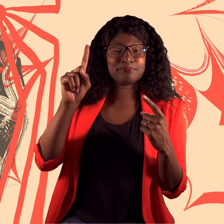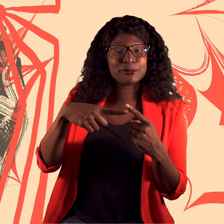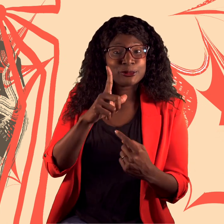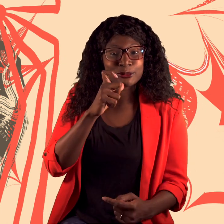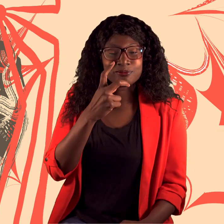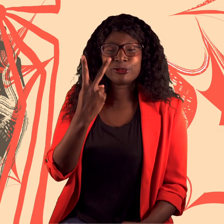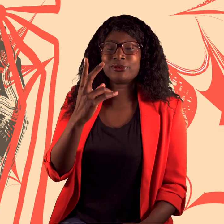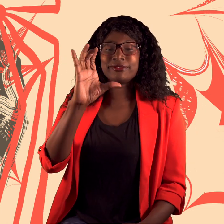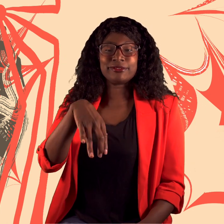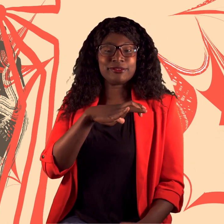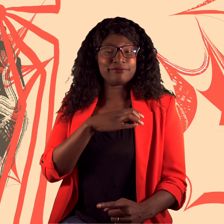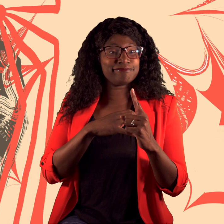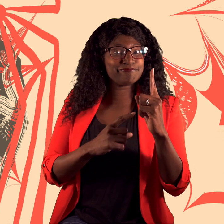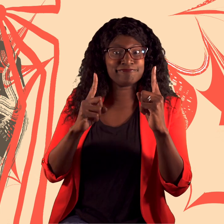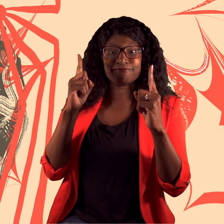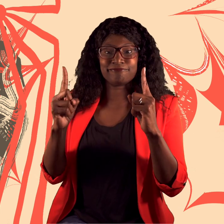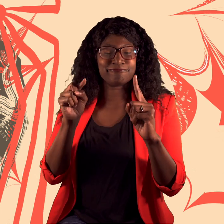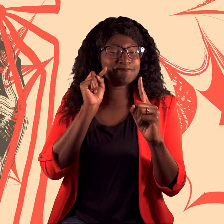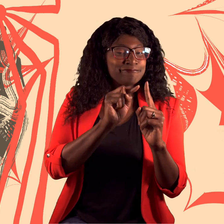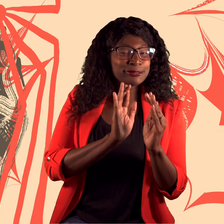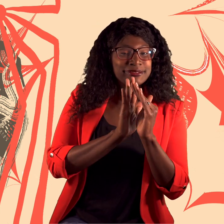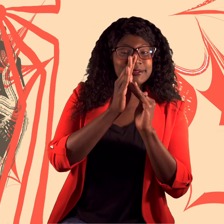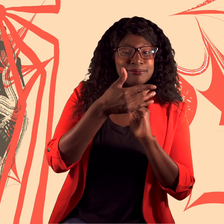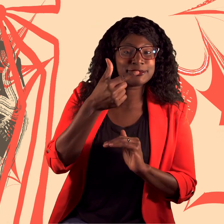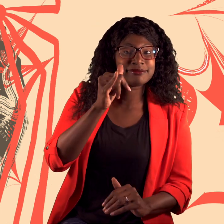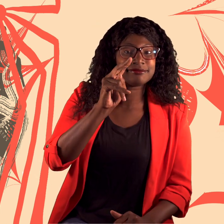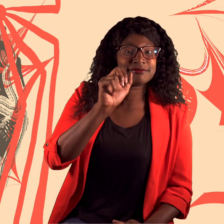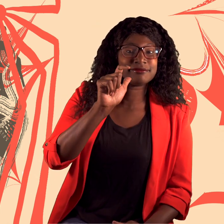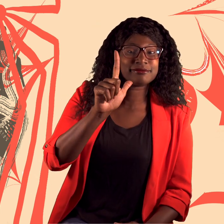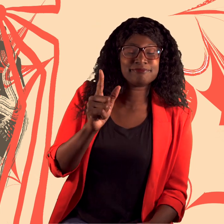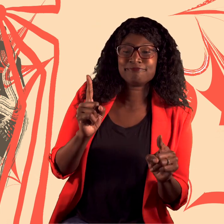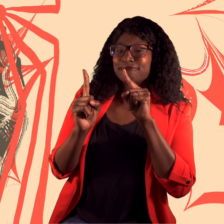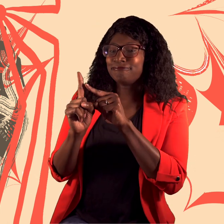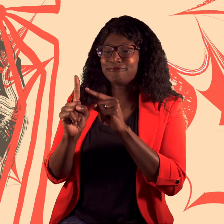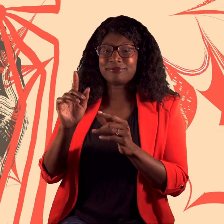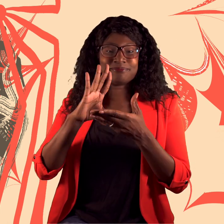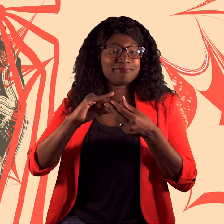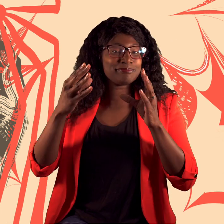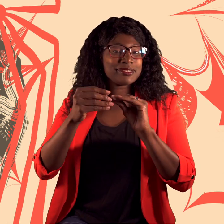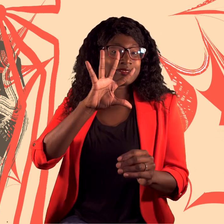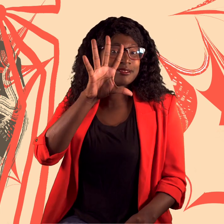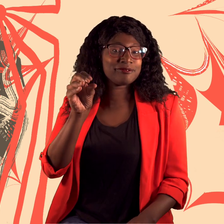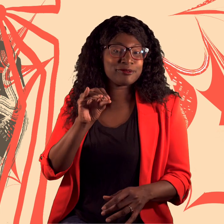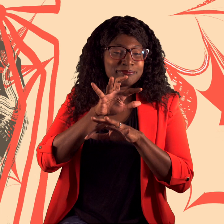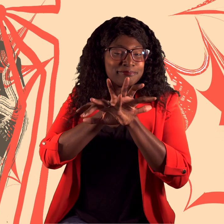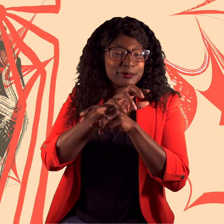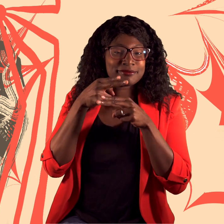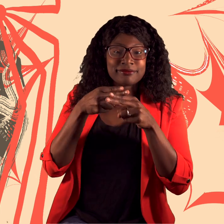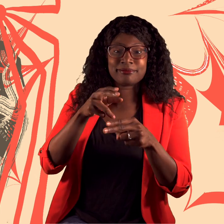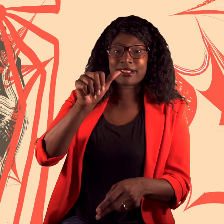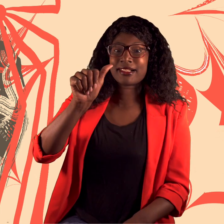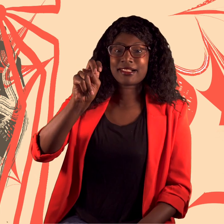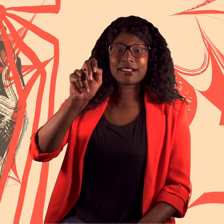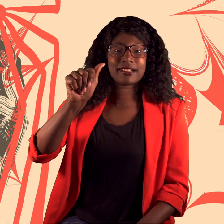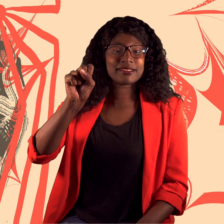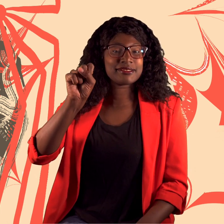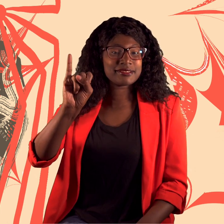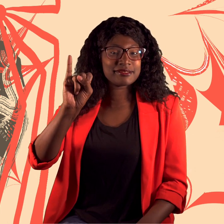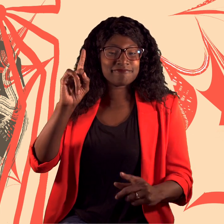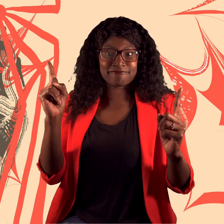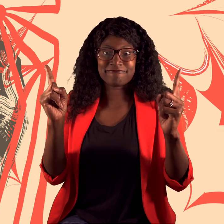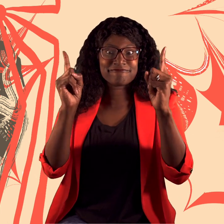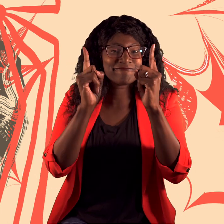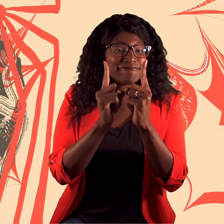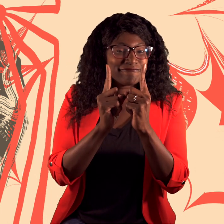where the archetypal Jamaican Ginnal and the mythical African Anansi meet.